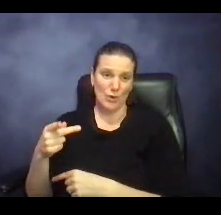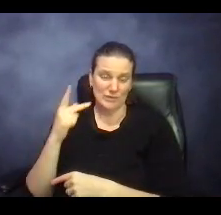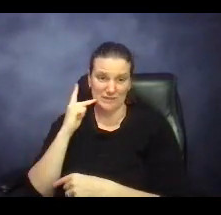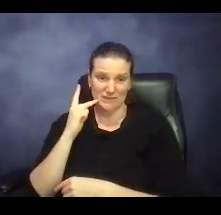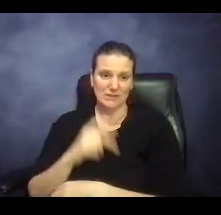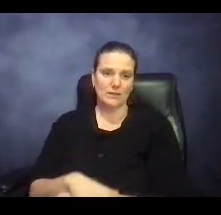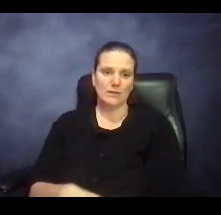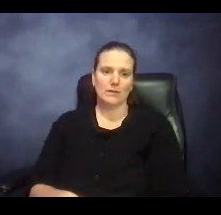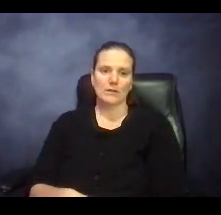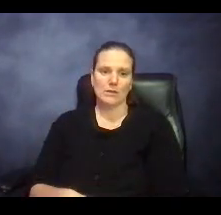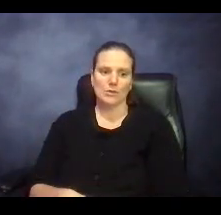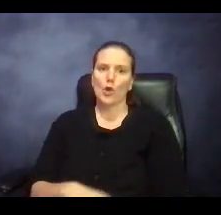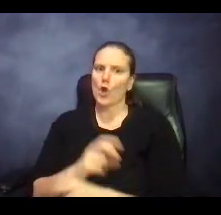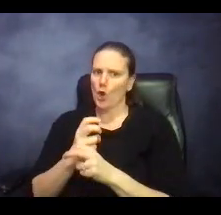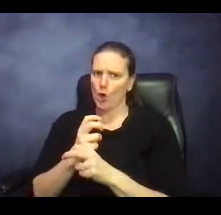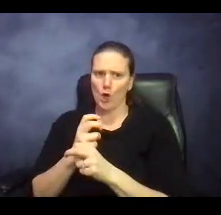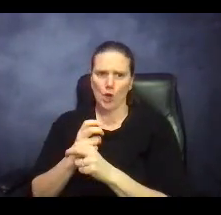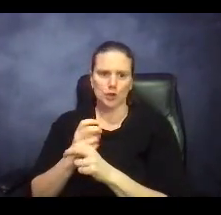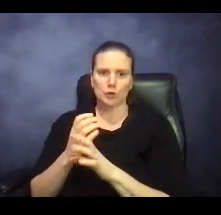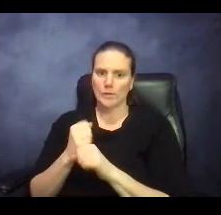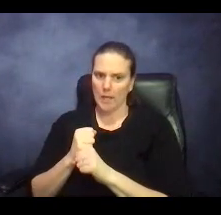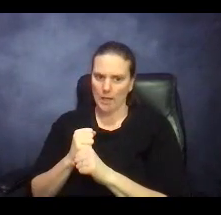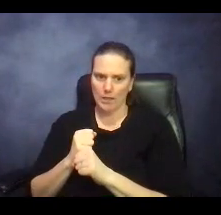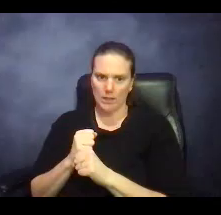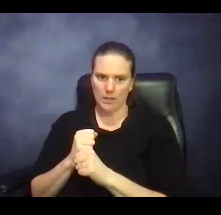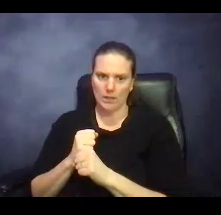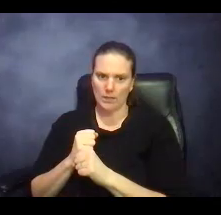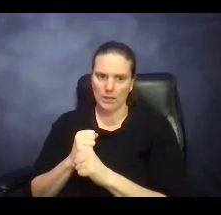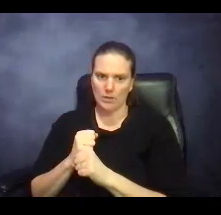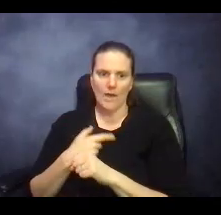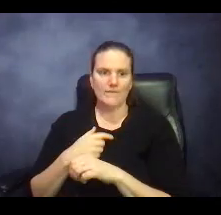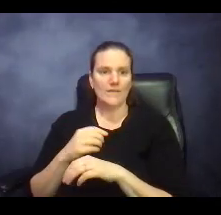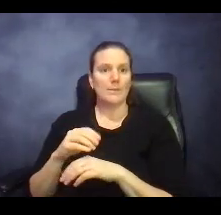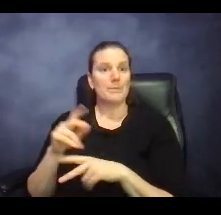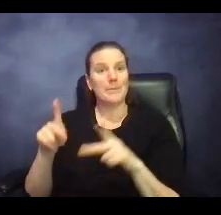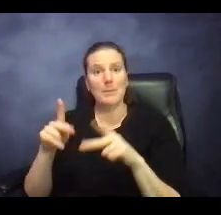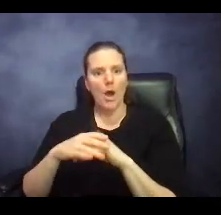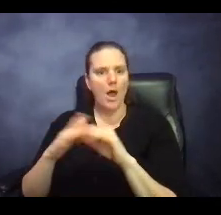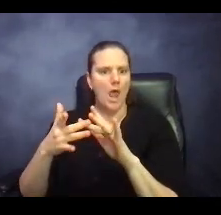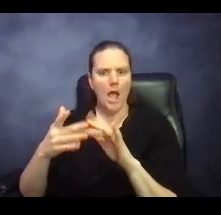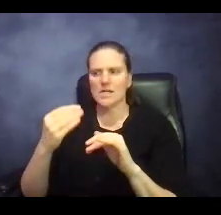It is hard to get it. I just wanna say, I mean you have these sort of influencers online who are just only eating meat